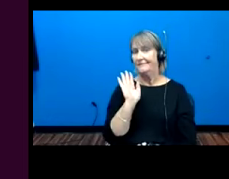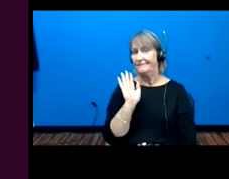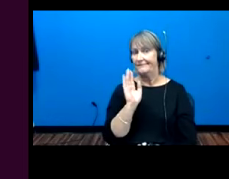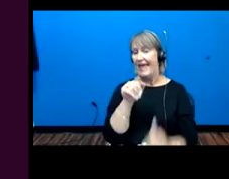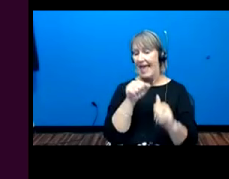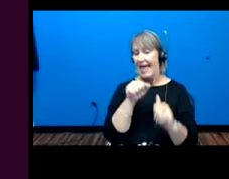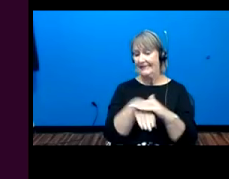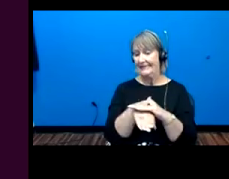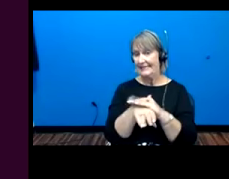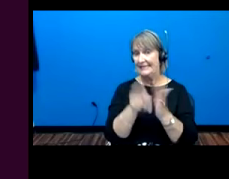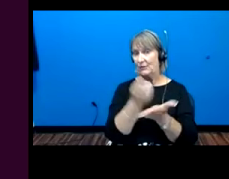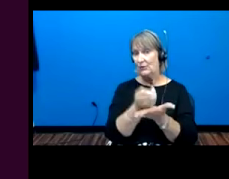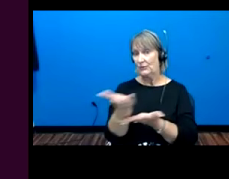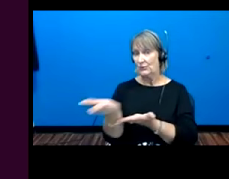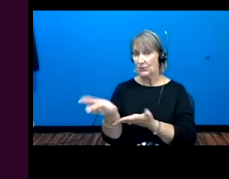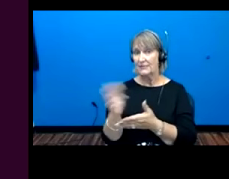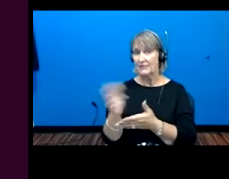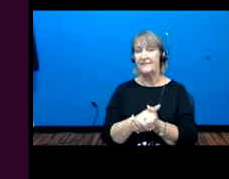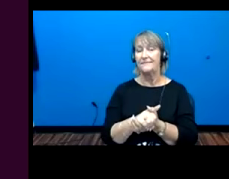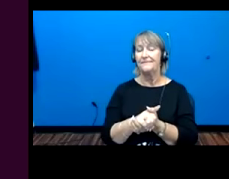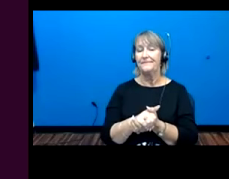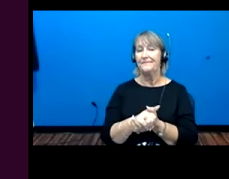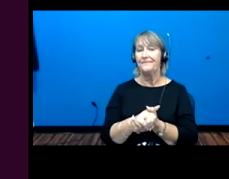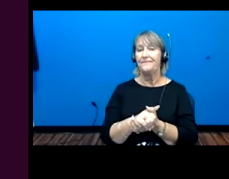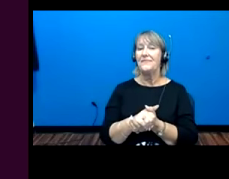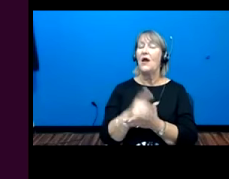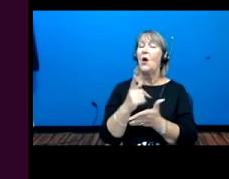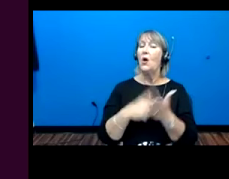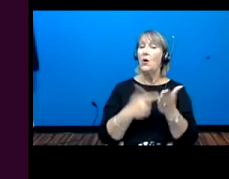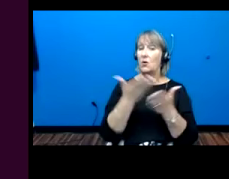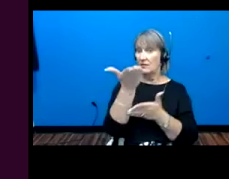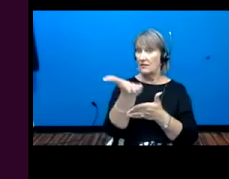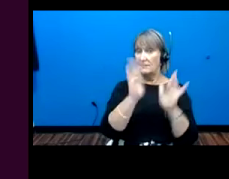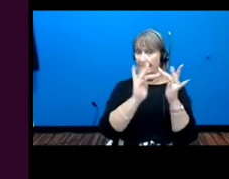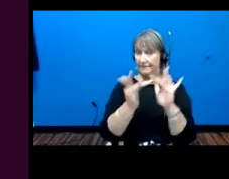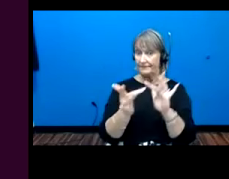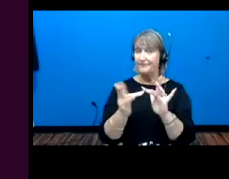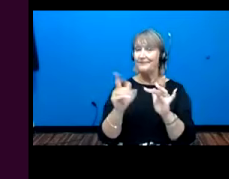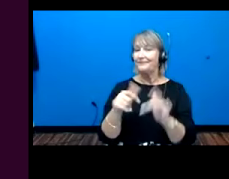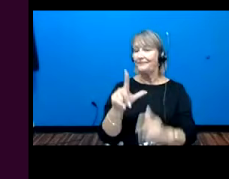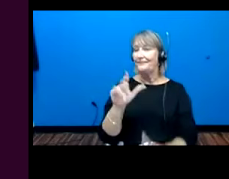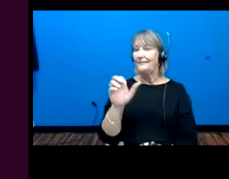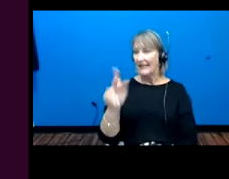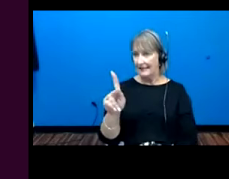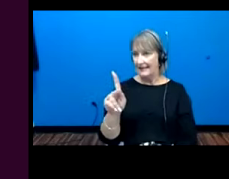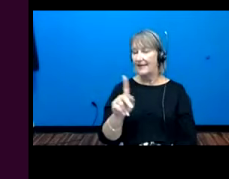Just an introduction statement here. What it does do is give you a link back to CDC’s full guidance.